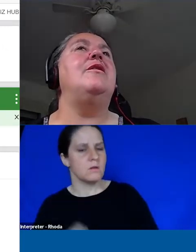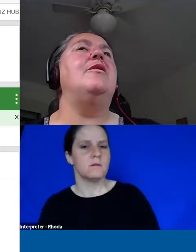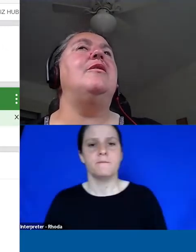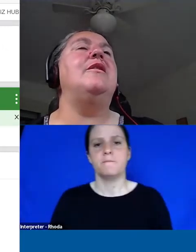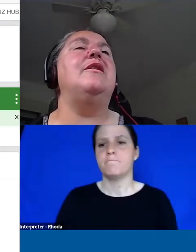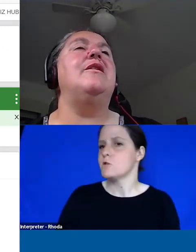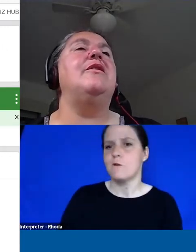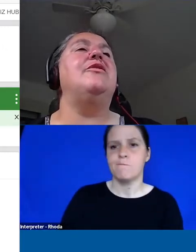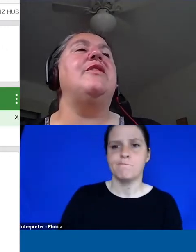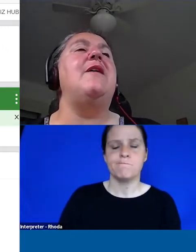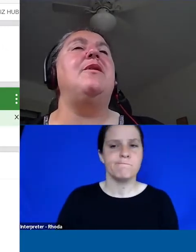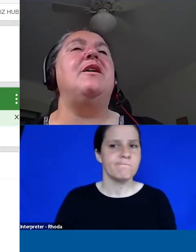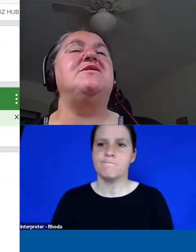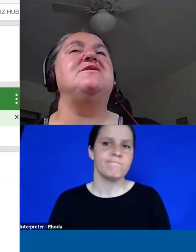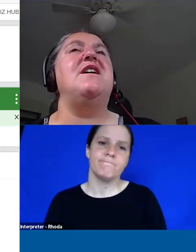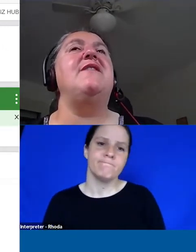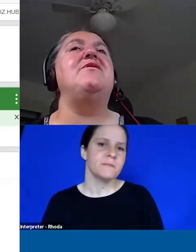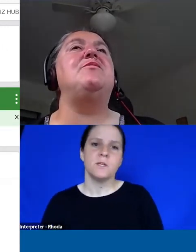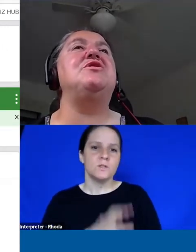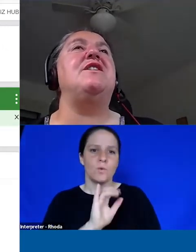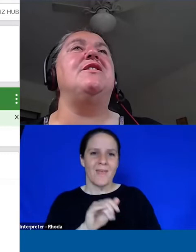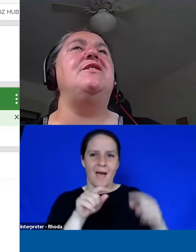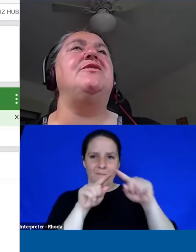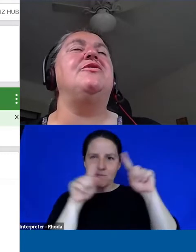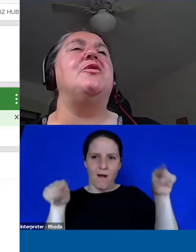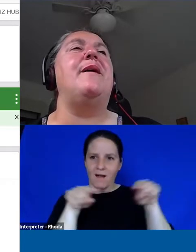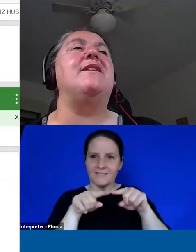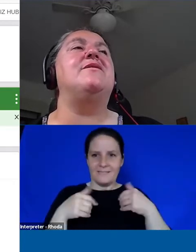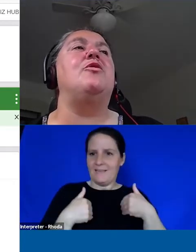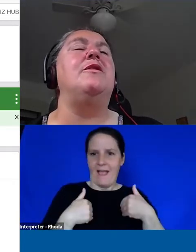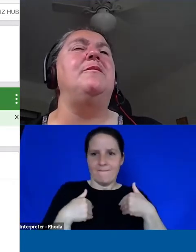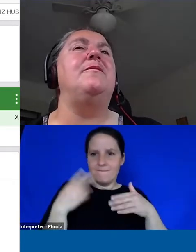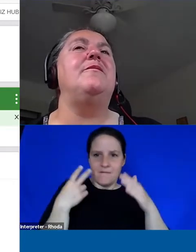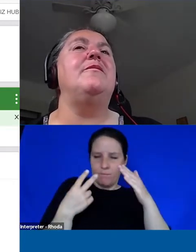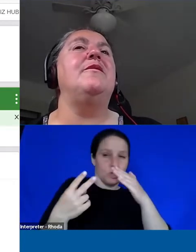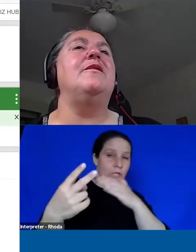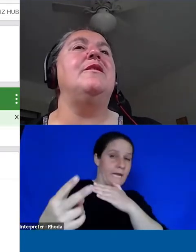No. So that box doesn't have the projected. So let's go back some more. [Screen Reader] Switch between tabs,